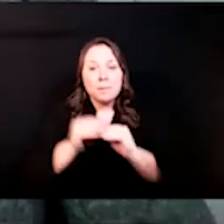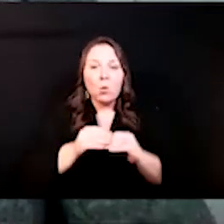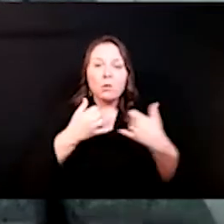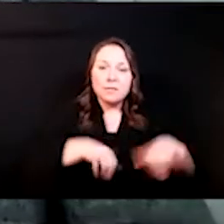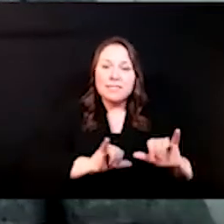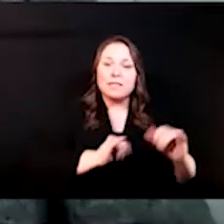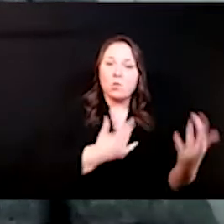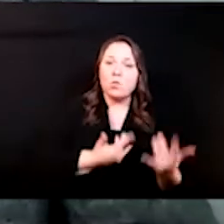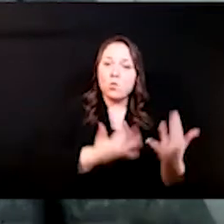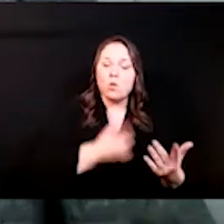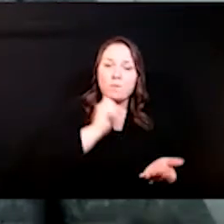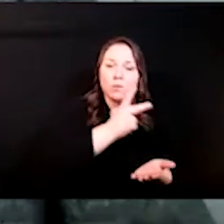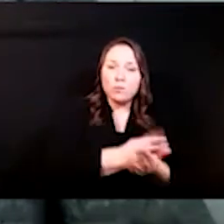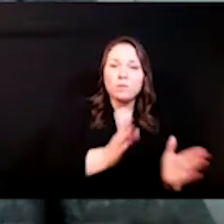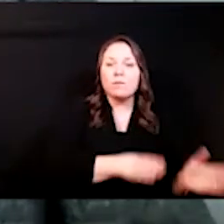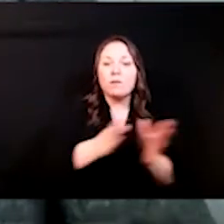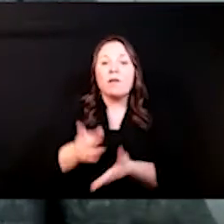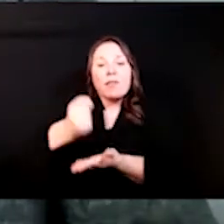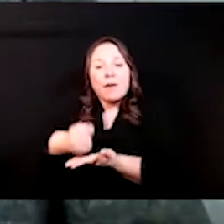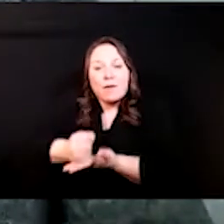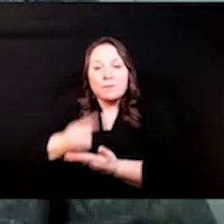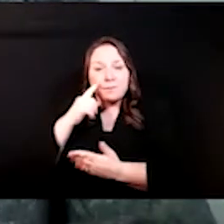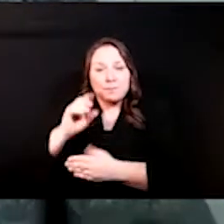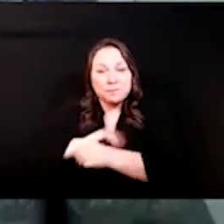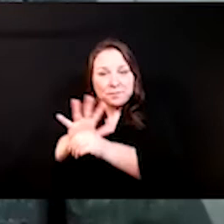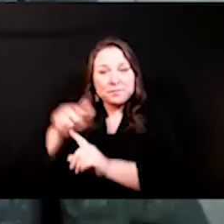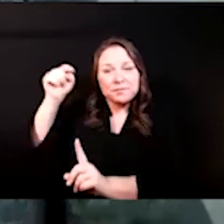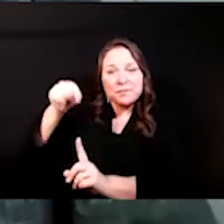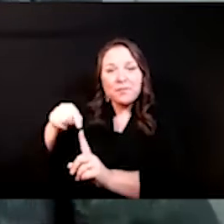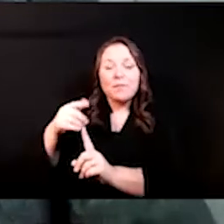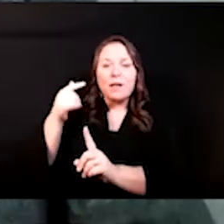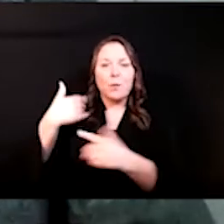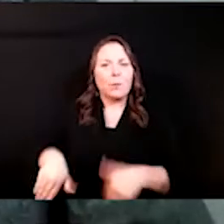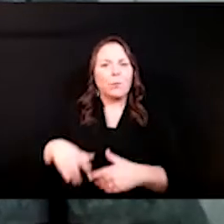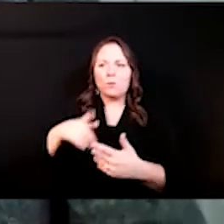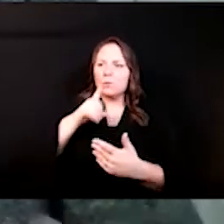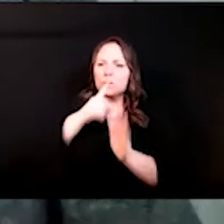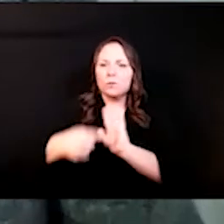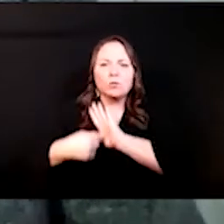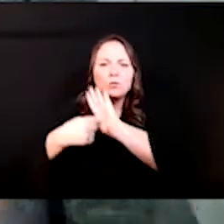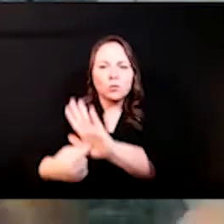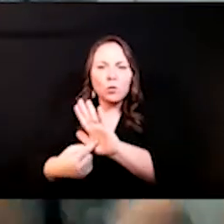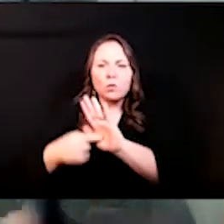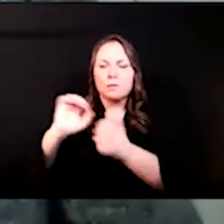IN MANY MORE IN THE PIPE LINE, YOU KNOW, THERAPIES FOR COVID, THIS IS JUST, YOU KNOW, SUCH A TESTAMENT I THINK TO THE